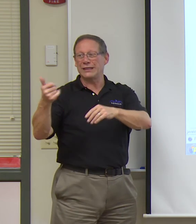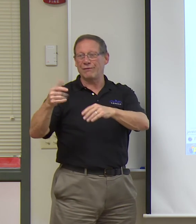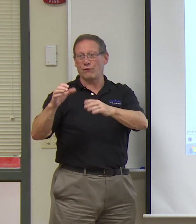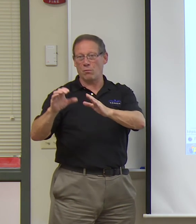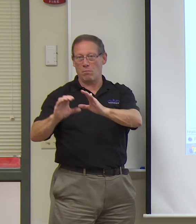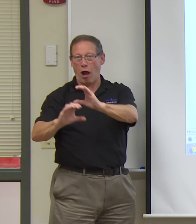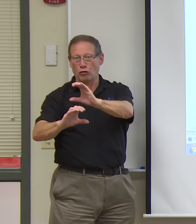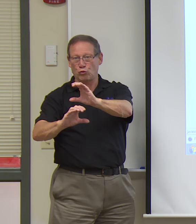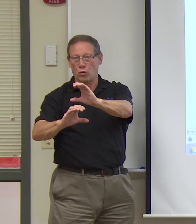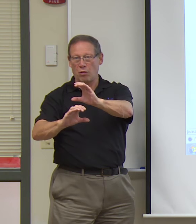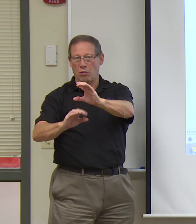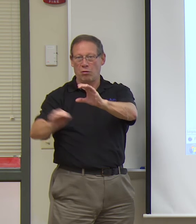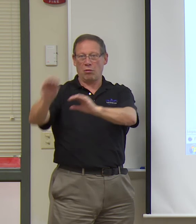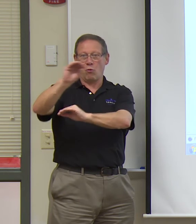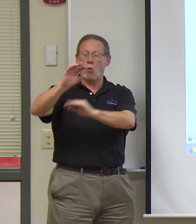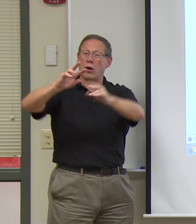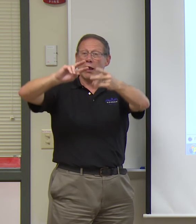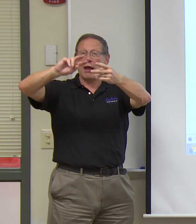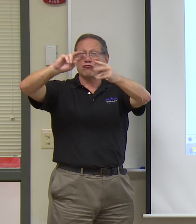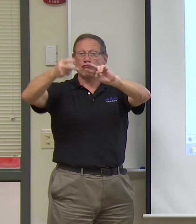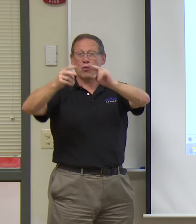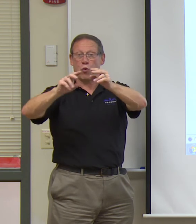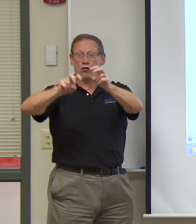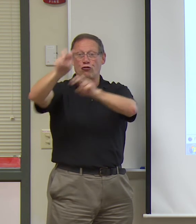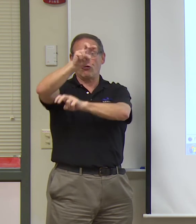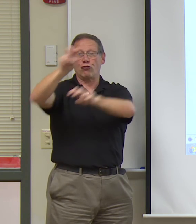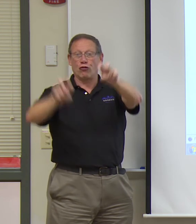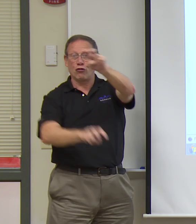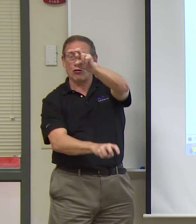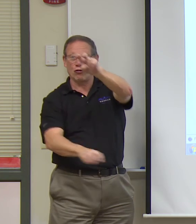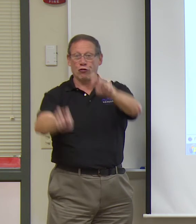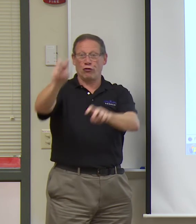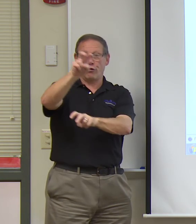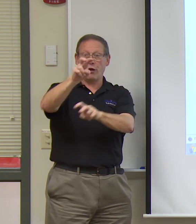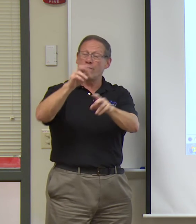The other thing you could do is if you want things in a special order